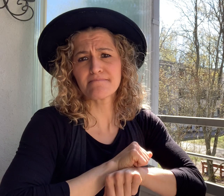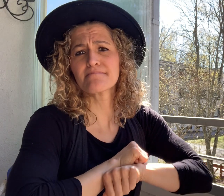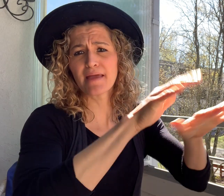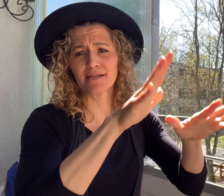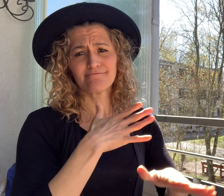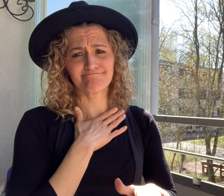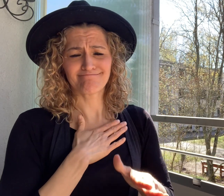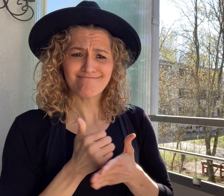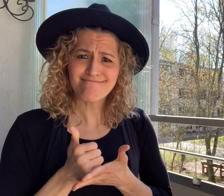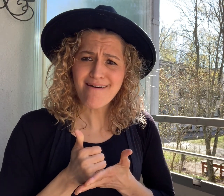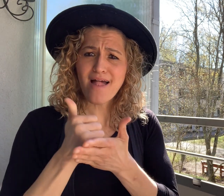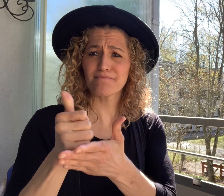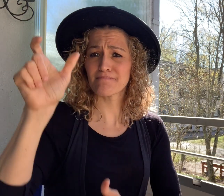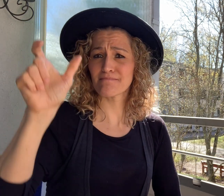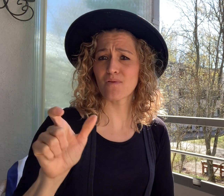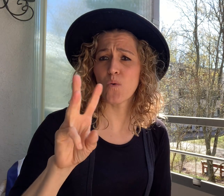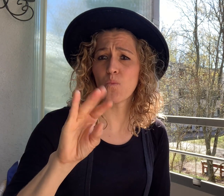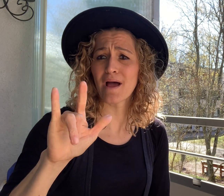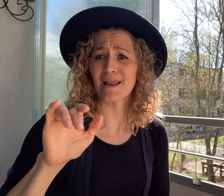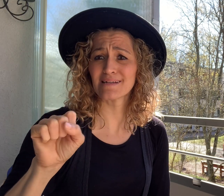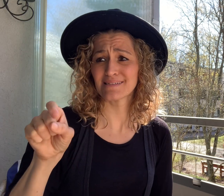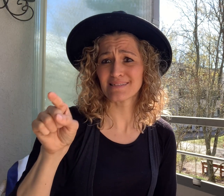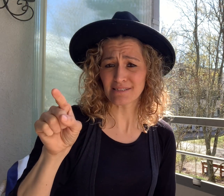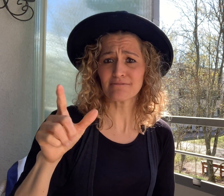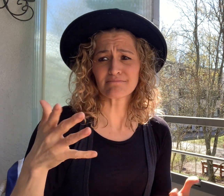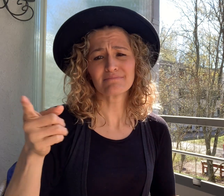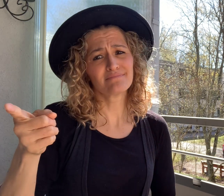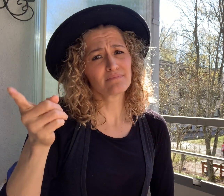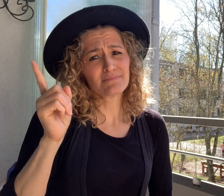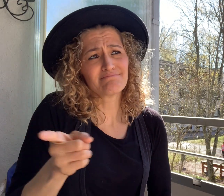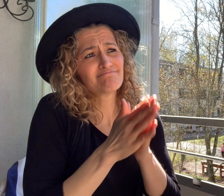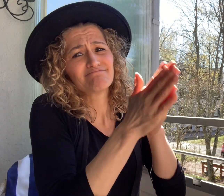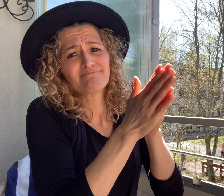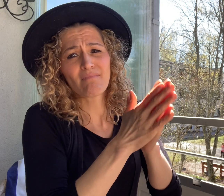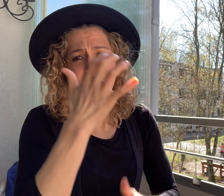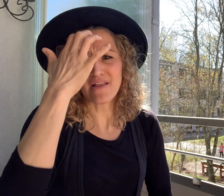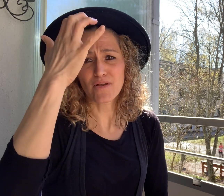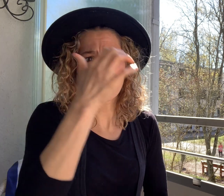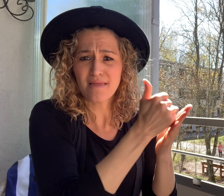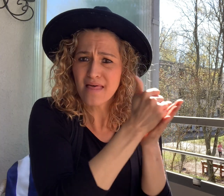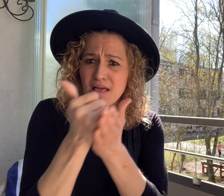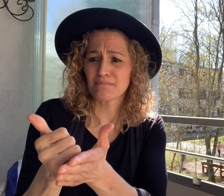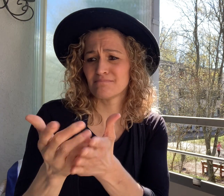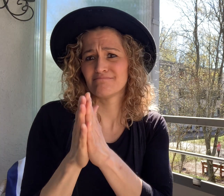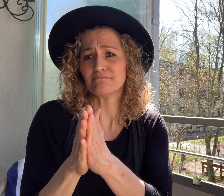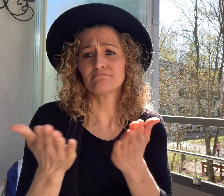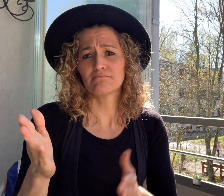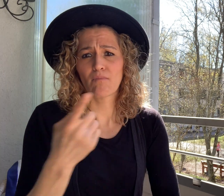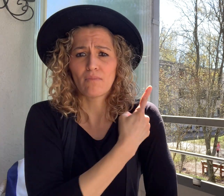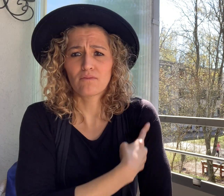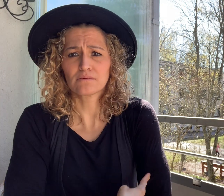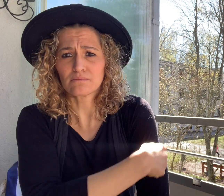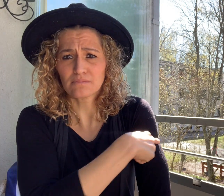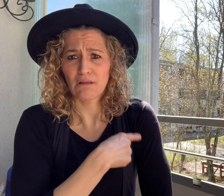to defend Willies who needed government assistance to resolve